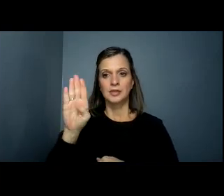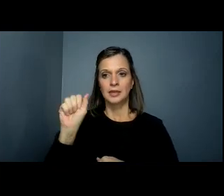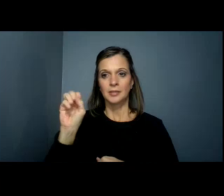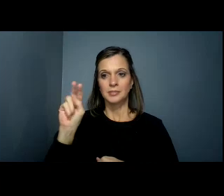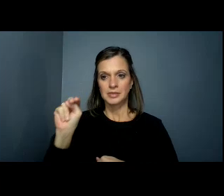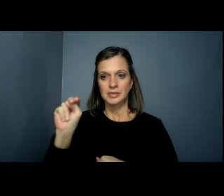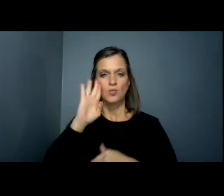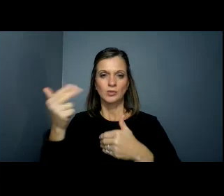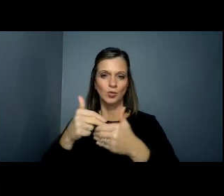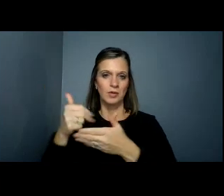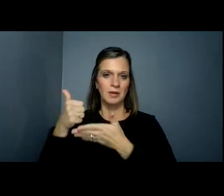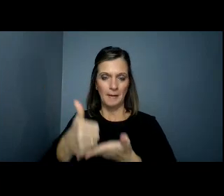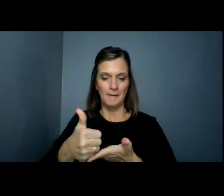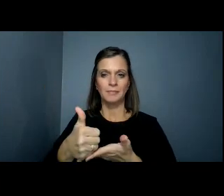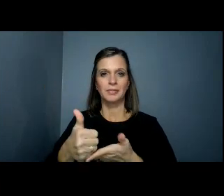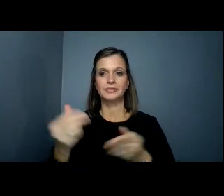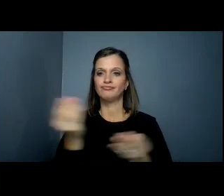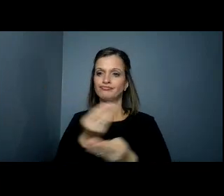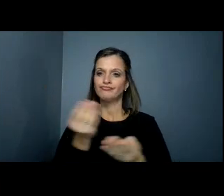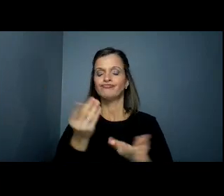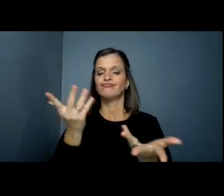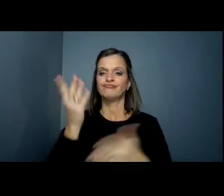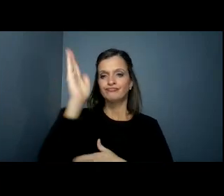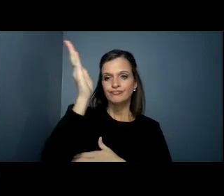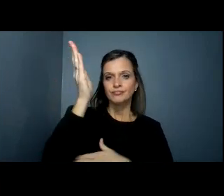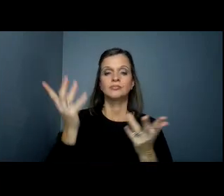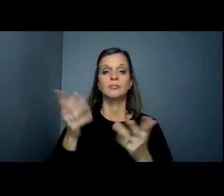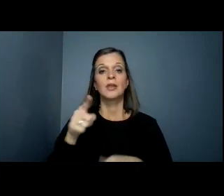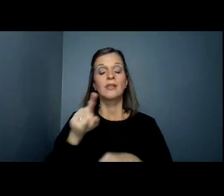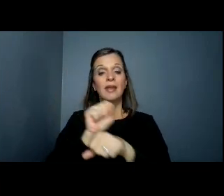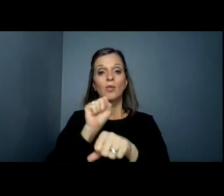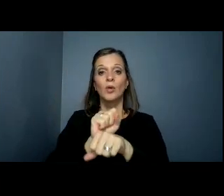They work out of Central City. Field the Madisonville area and